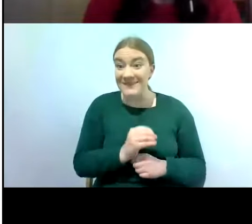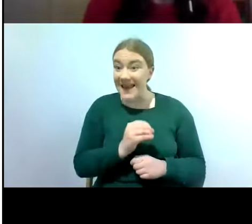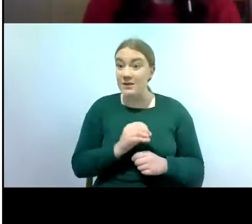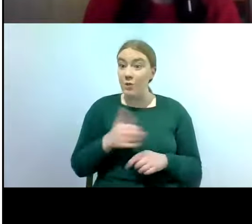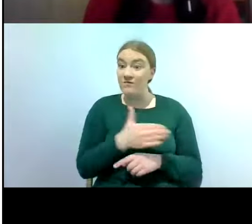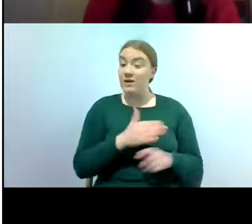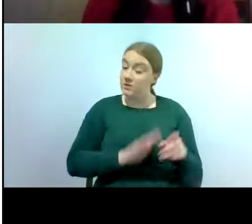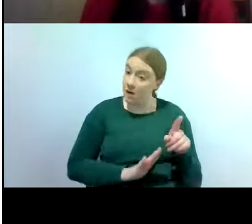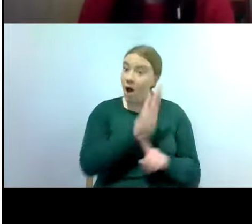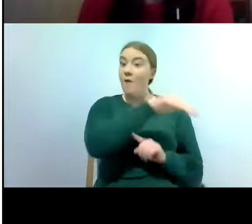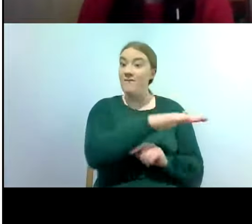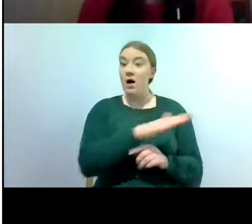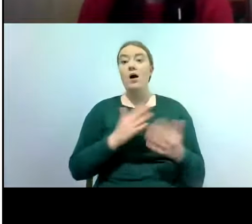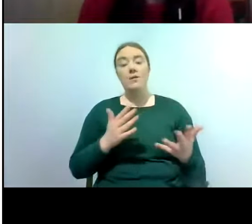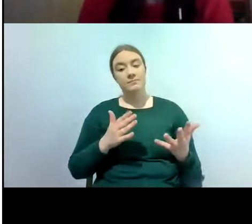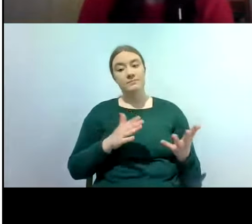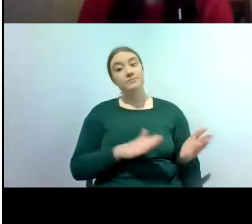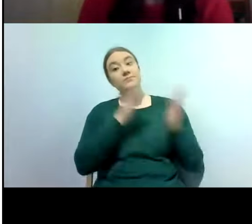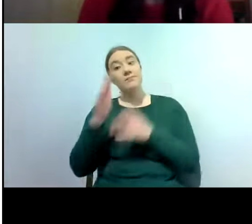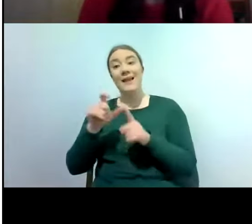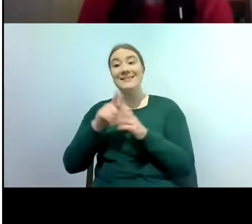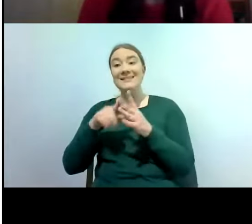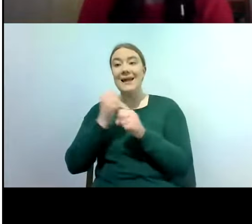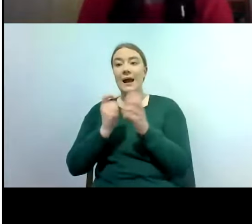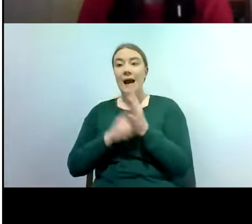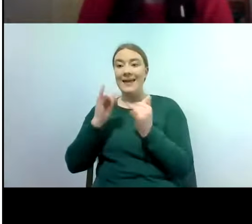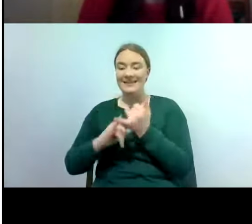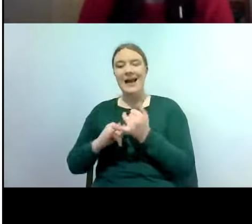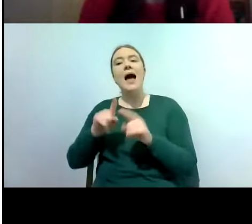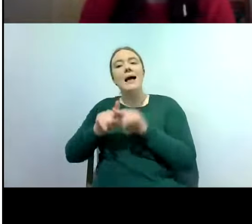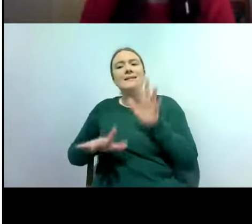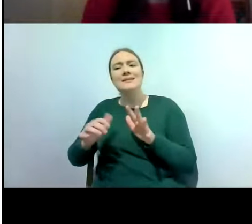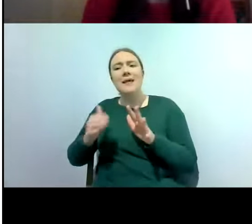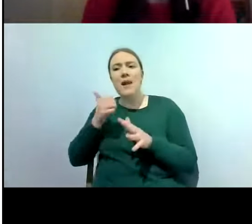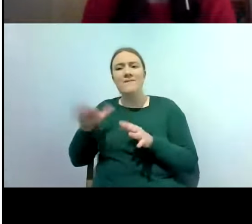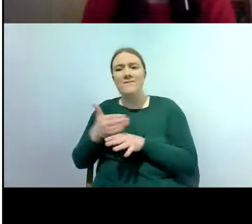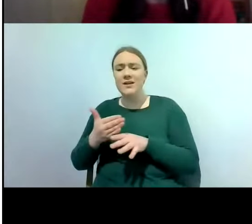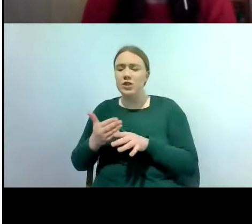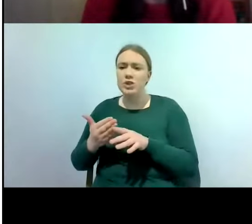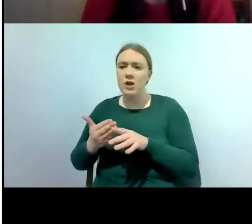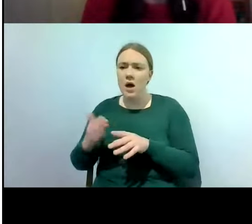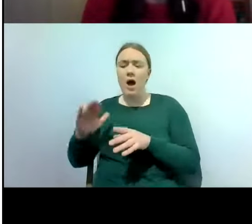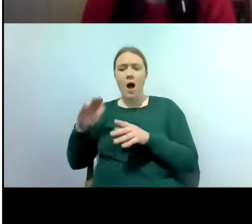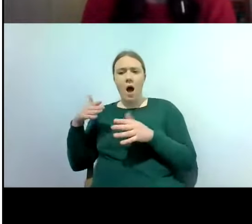diglis even though a similar number approached it we never recorded any fish ascending it